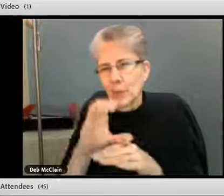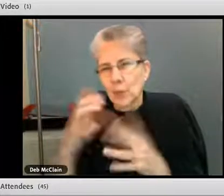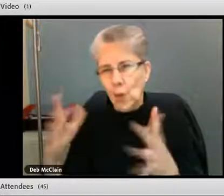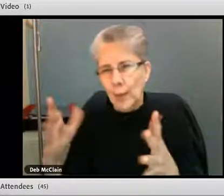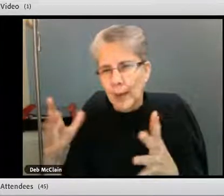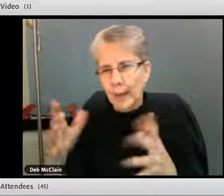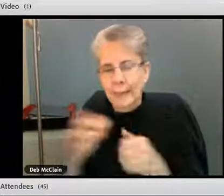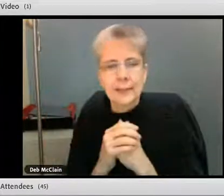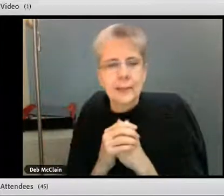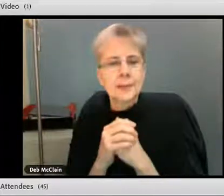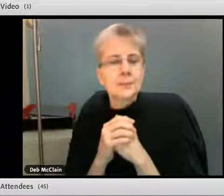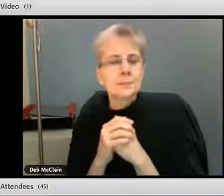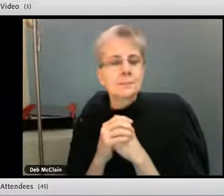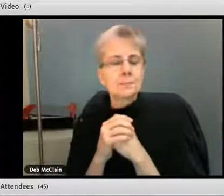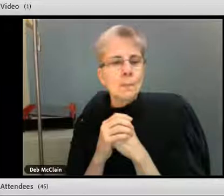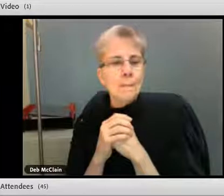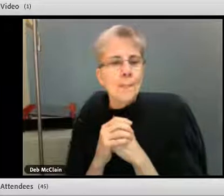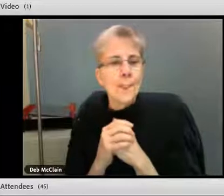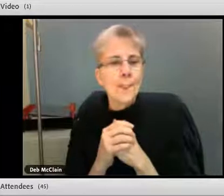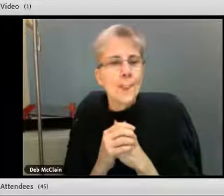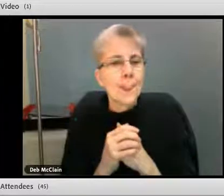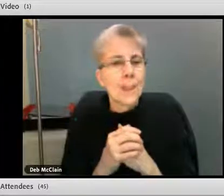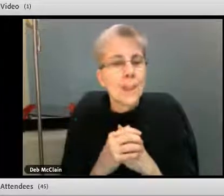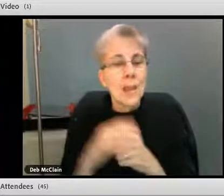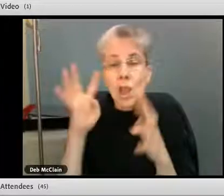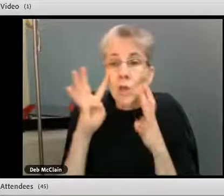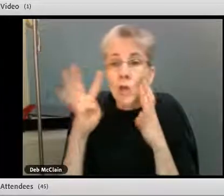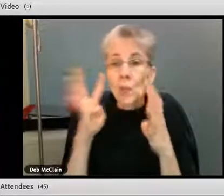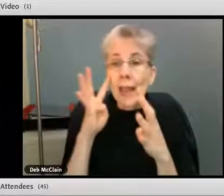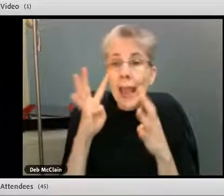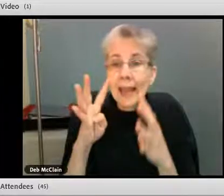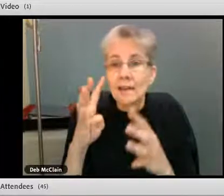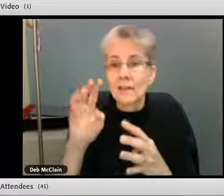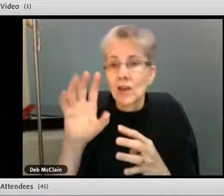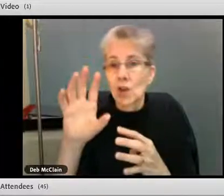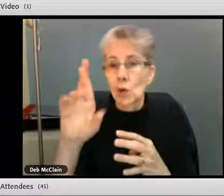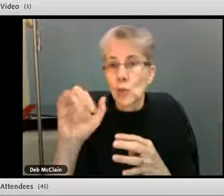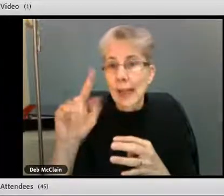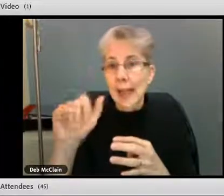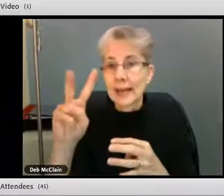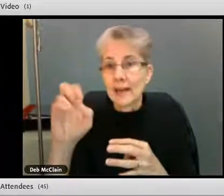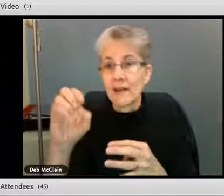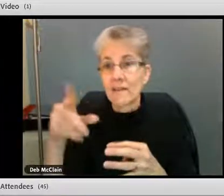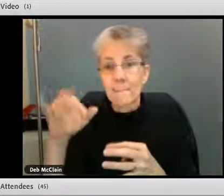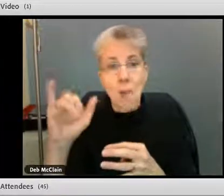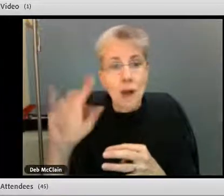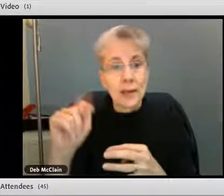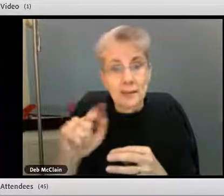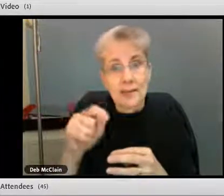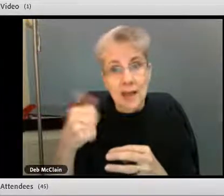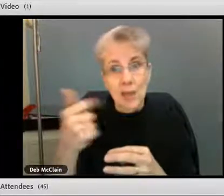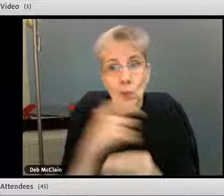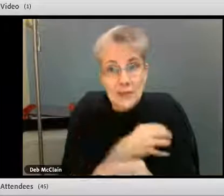Creative Market is hugely powerful, and they do charge, but if you sign up, every Monday,